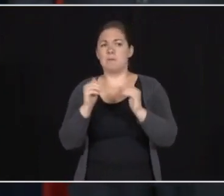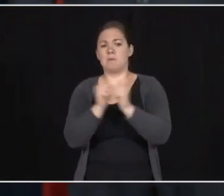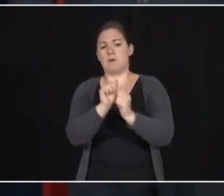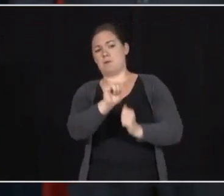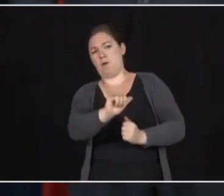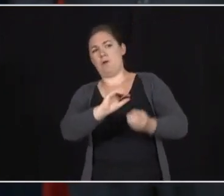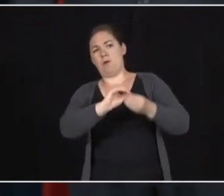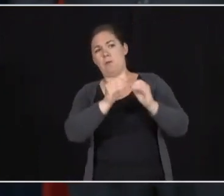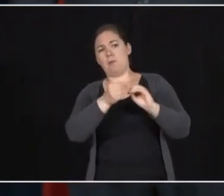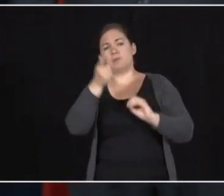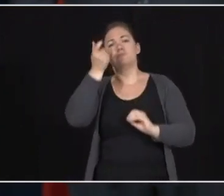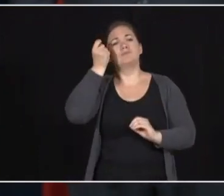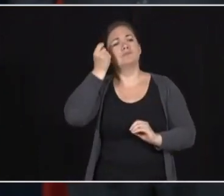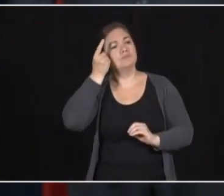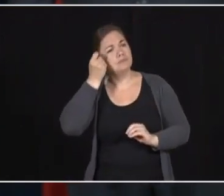that it was likely the number of cases were going to increase